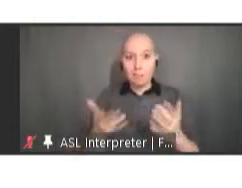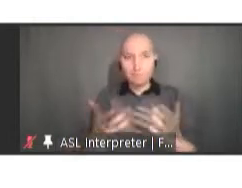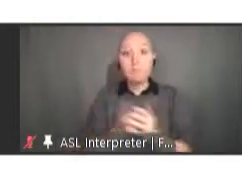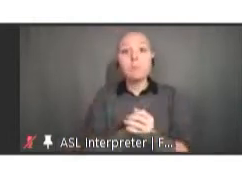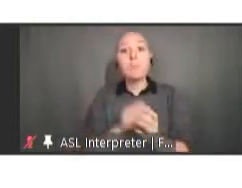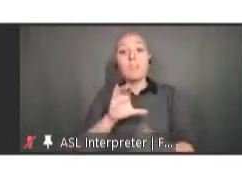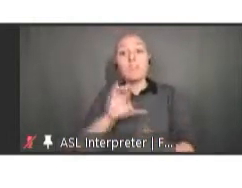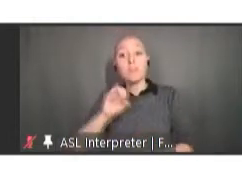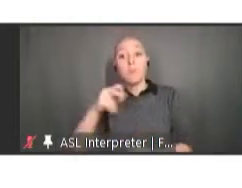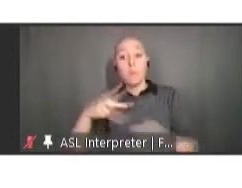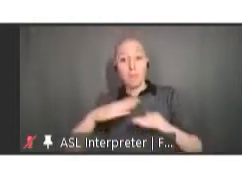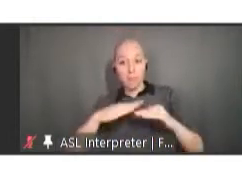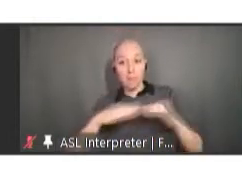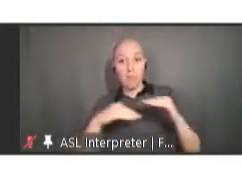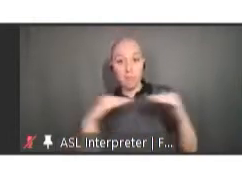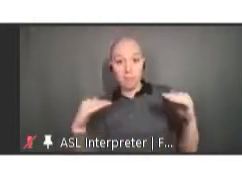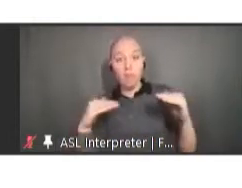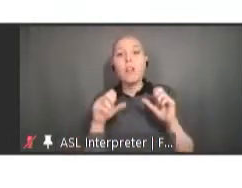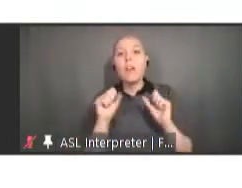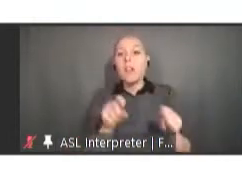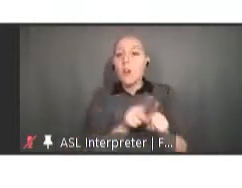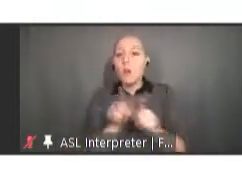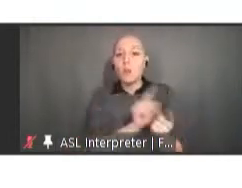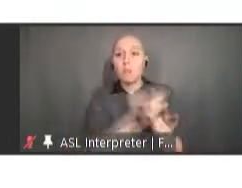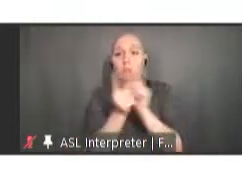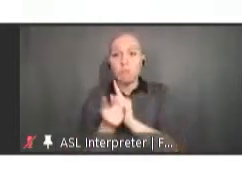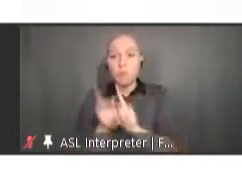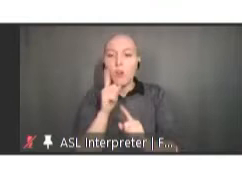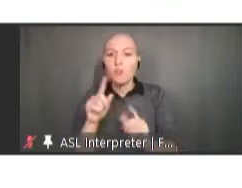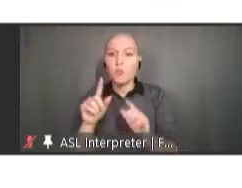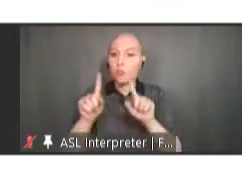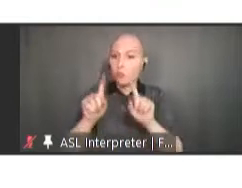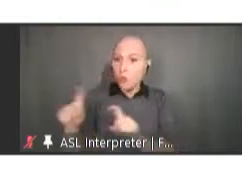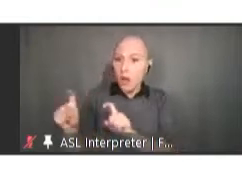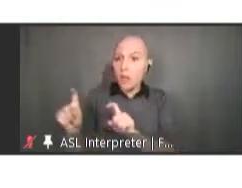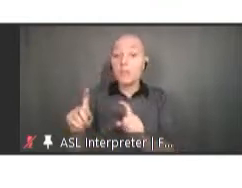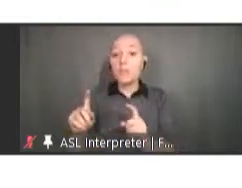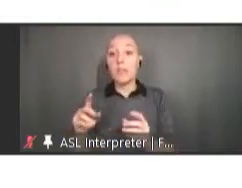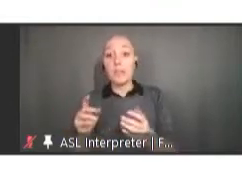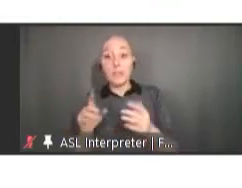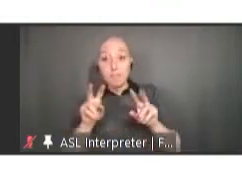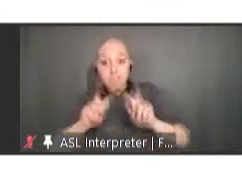new vaccines or evaluating vaccine doses or extending indications to other populations.